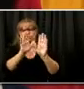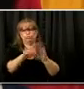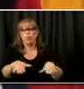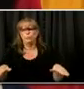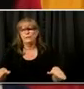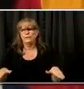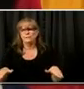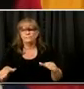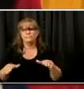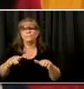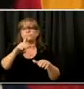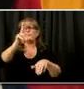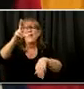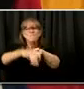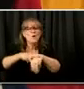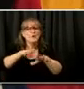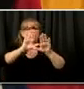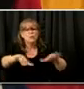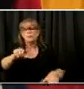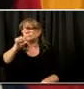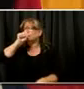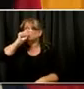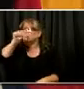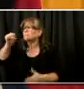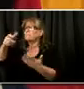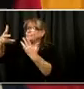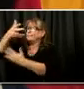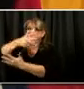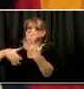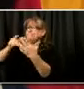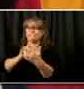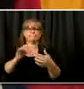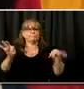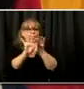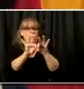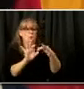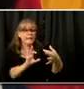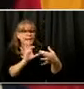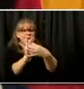connected with other adults and teachers and other students for their continued growth and mental